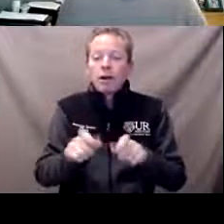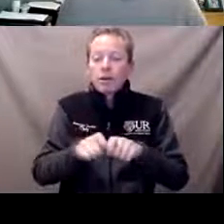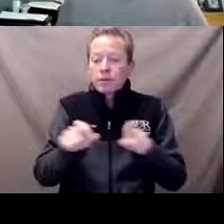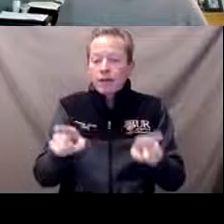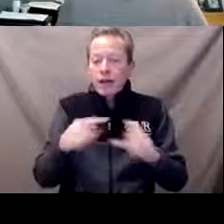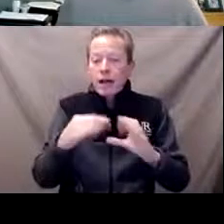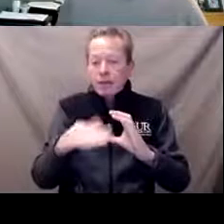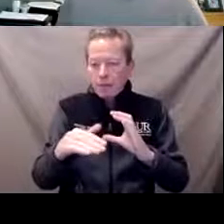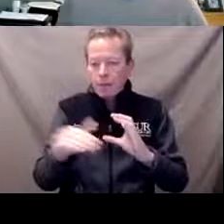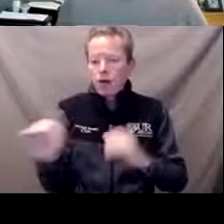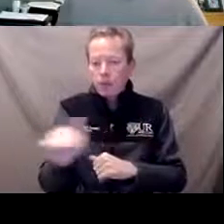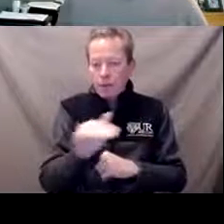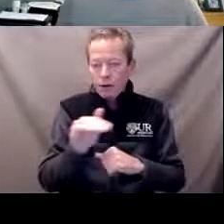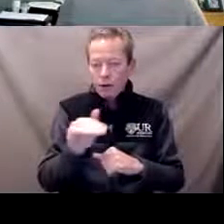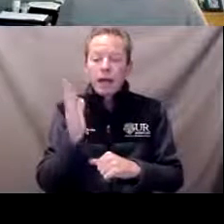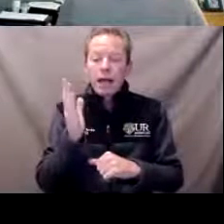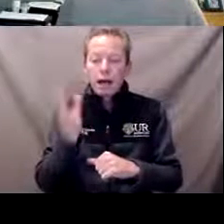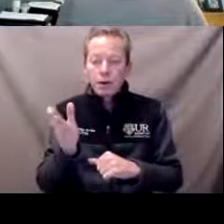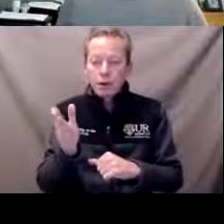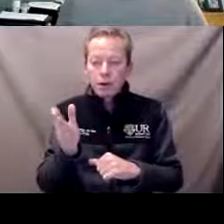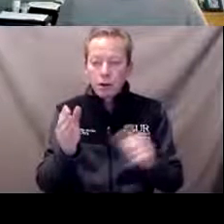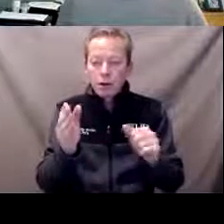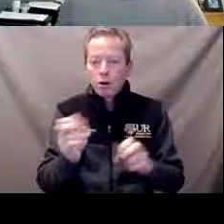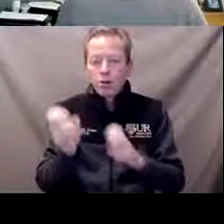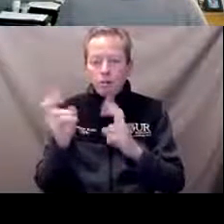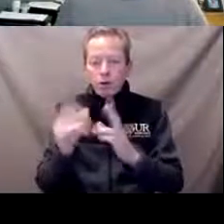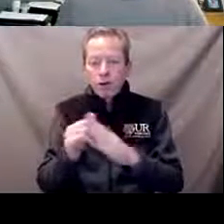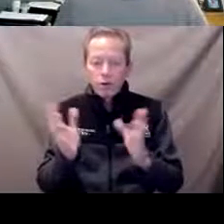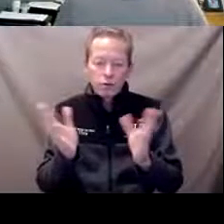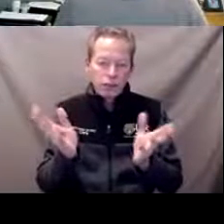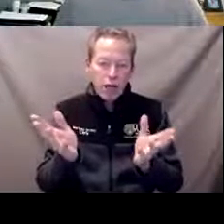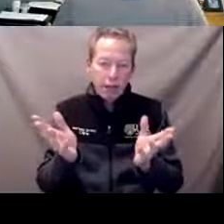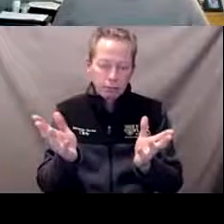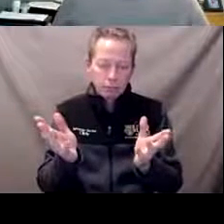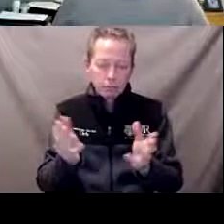reminders and I will post that to the chatbox area towards the end of today's session.